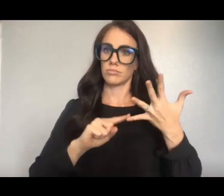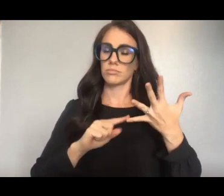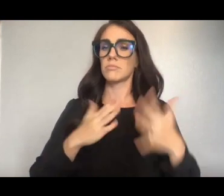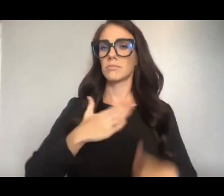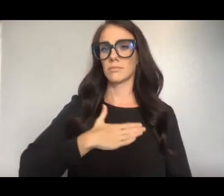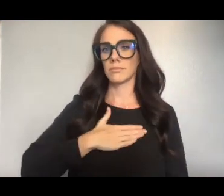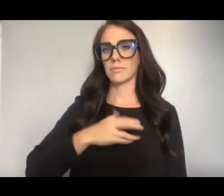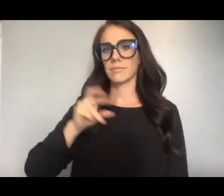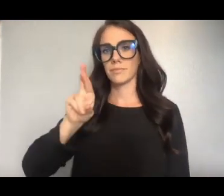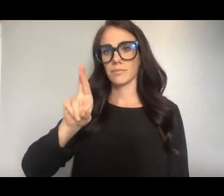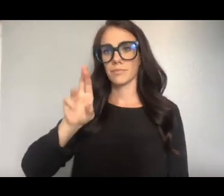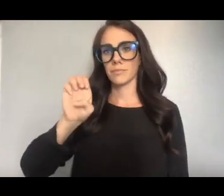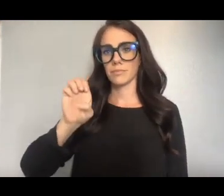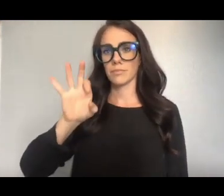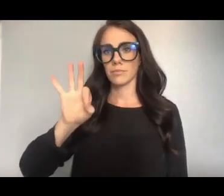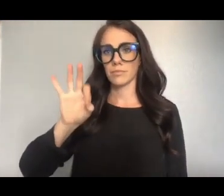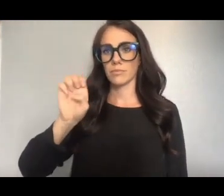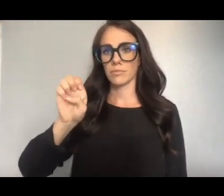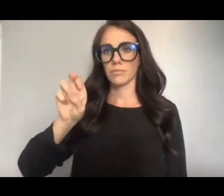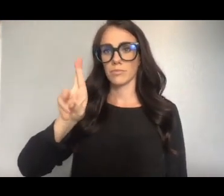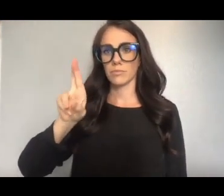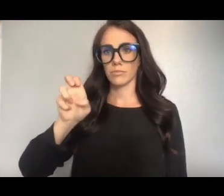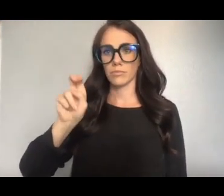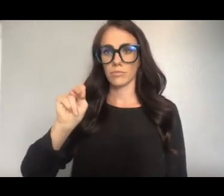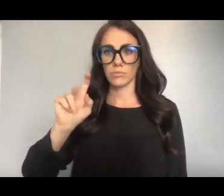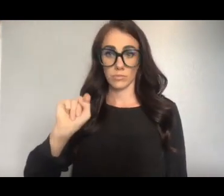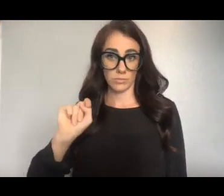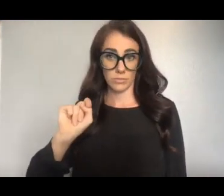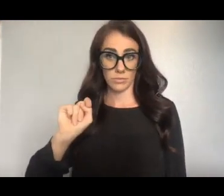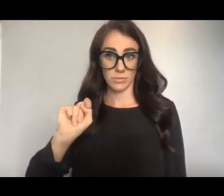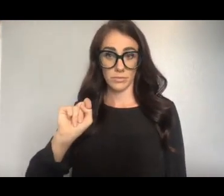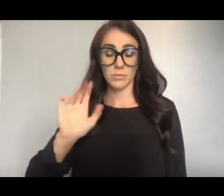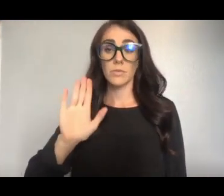these are now acting as my referents.